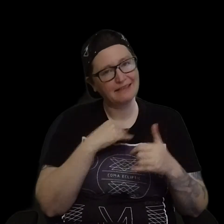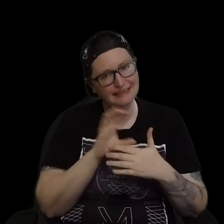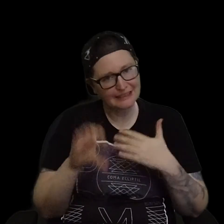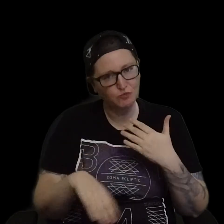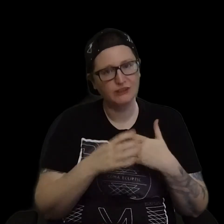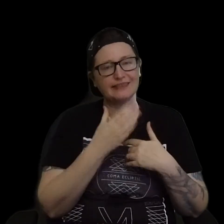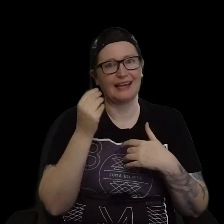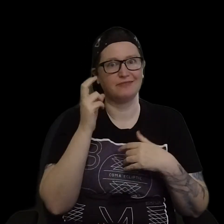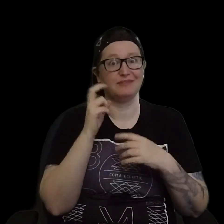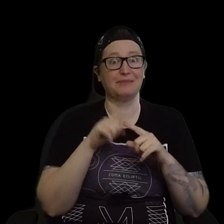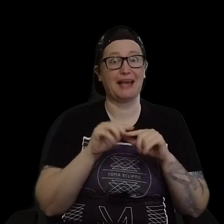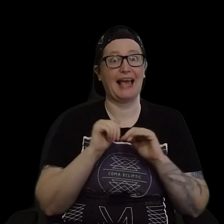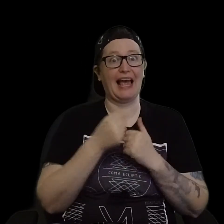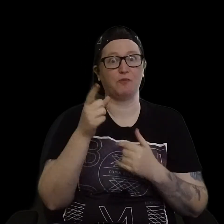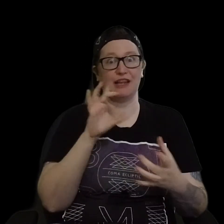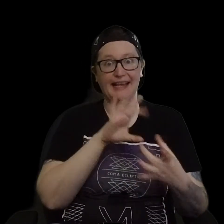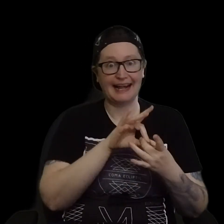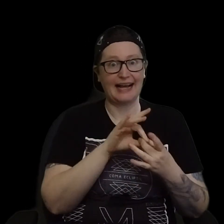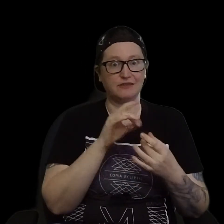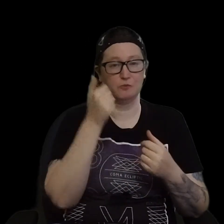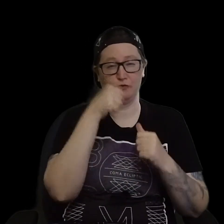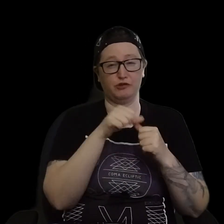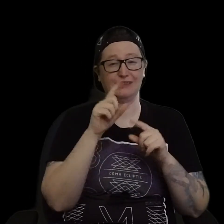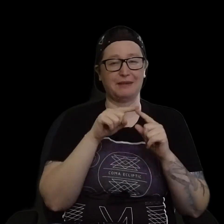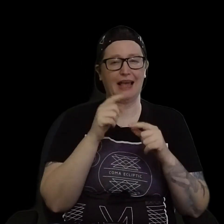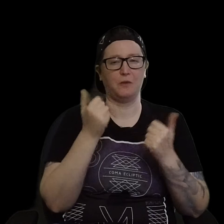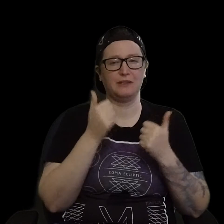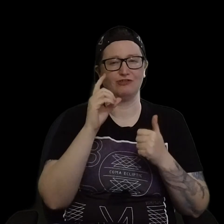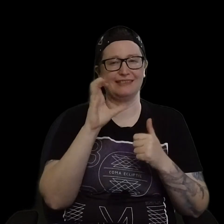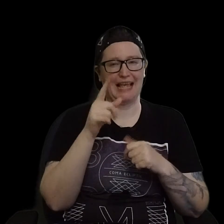whatever you want but it still has consequences and depending how you connect because remember